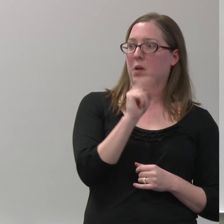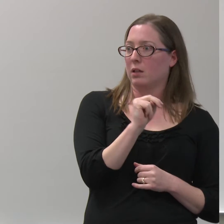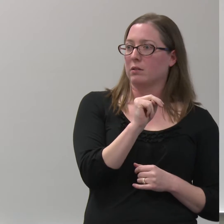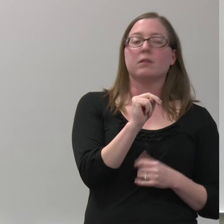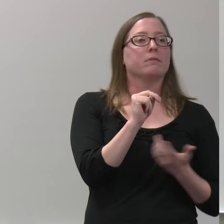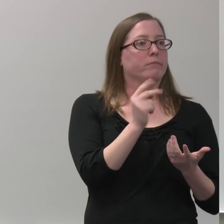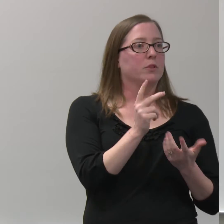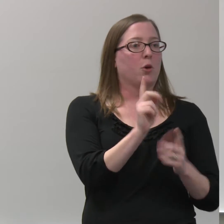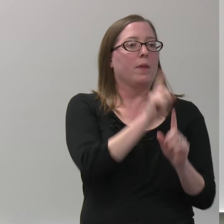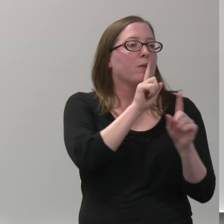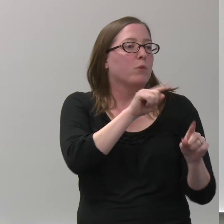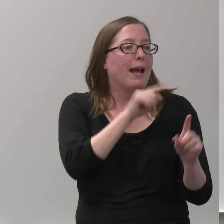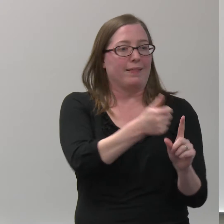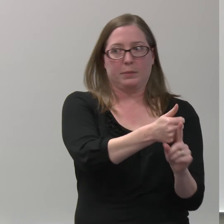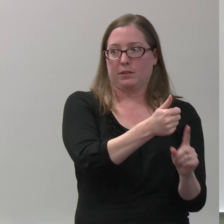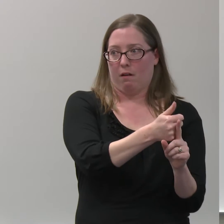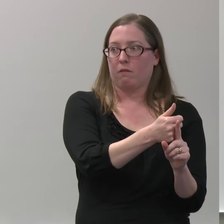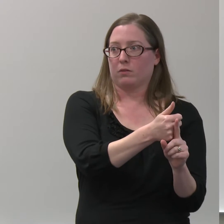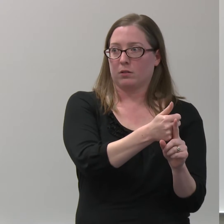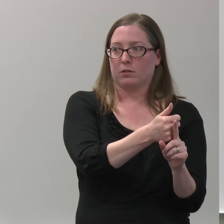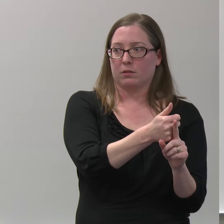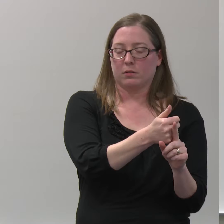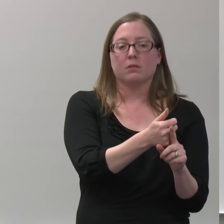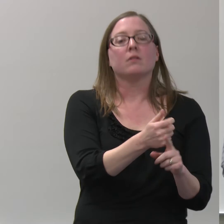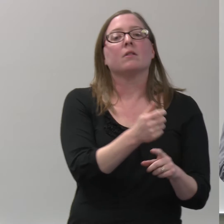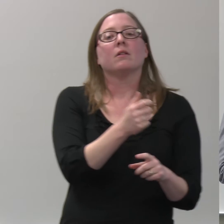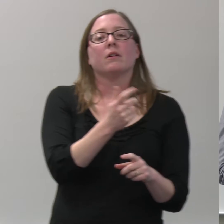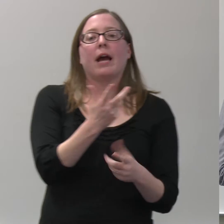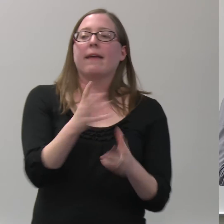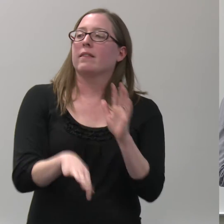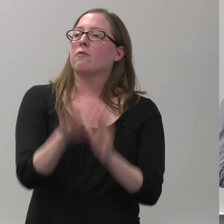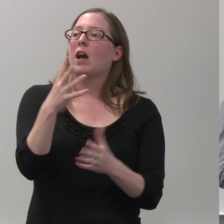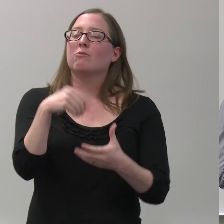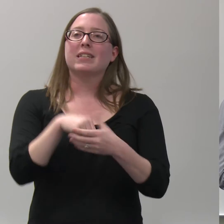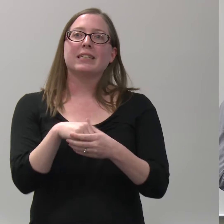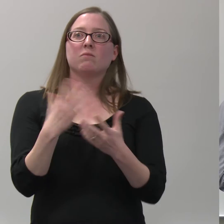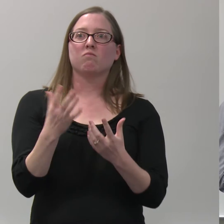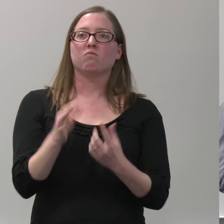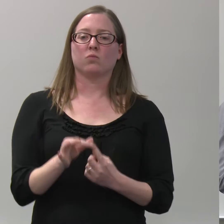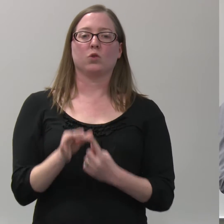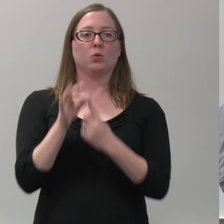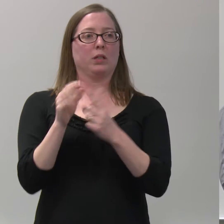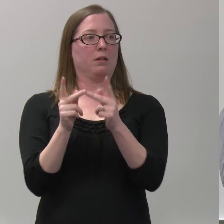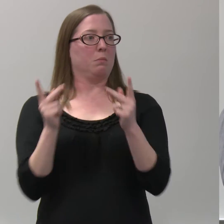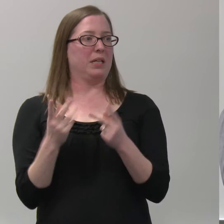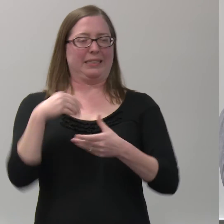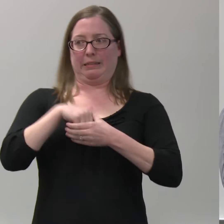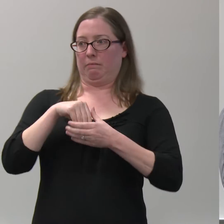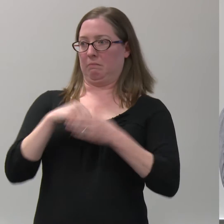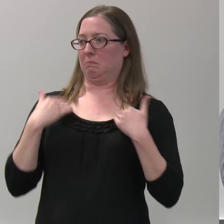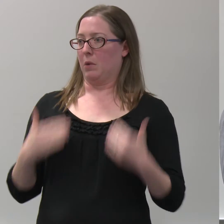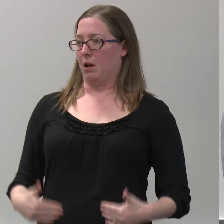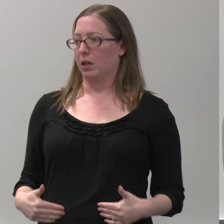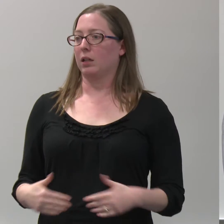so they react with self-proteins more than anything else, and they're found in sort of unique places in the body.